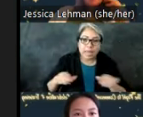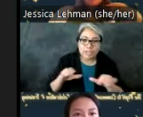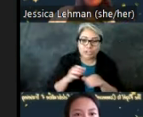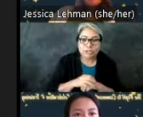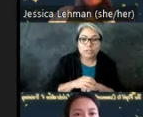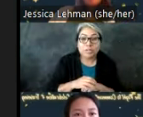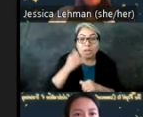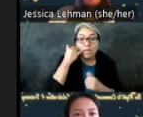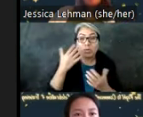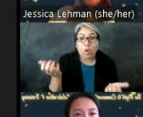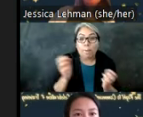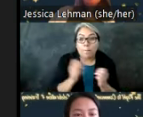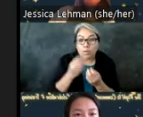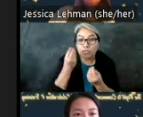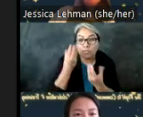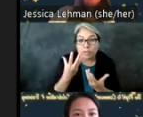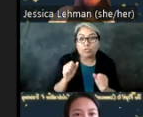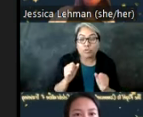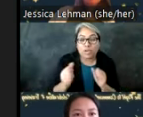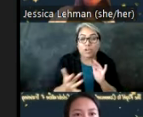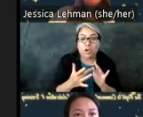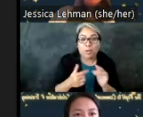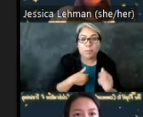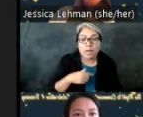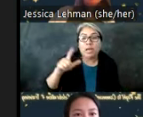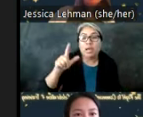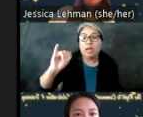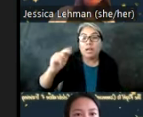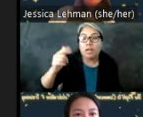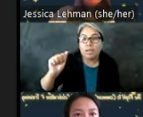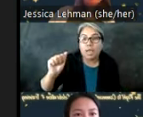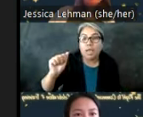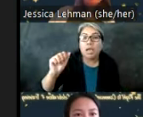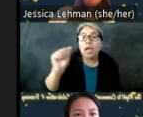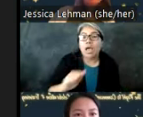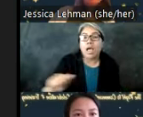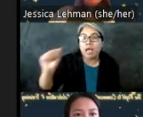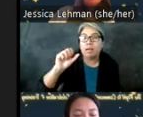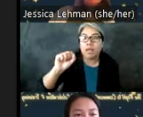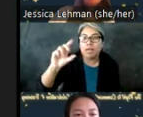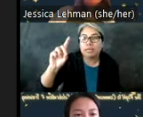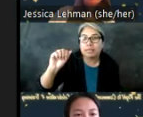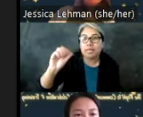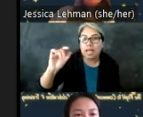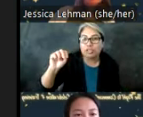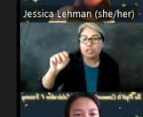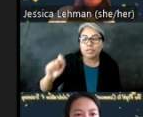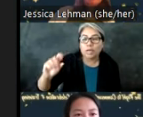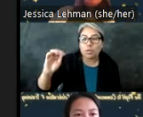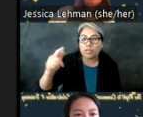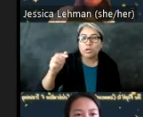our Facebook. Seniors and disability action Facebook. If you want more